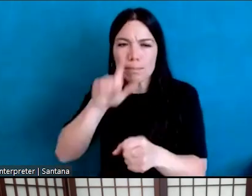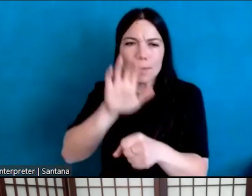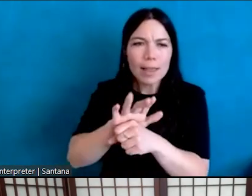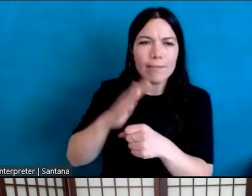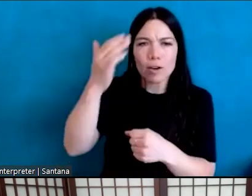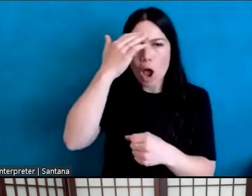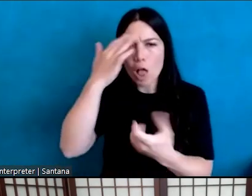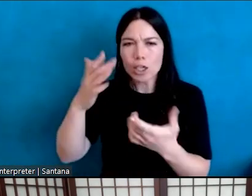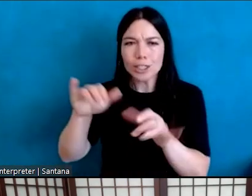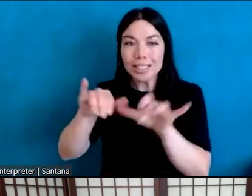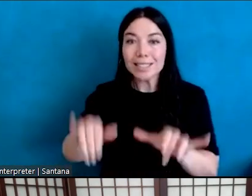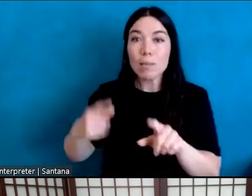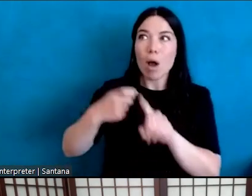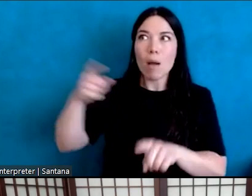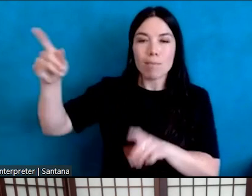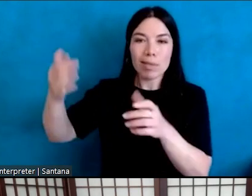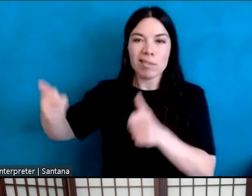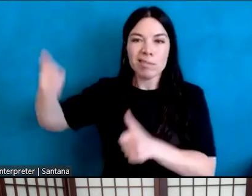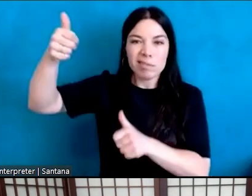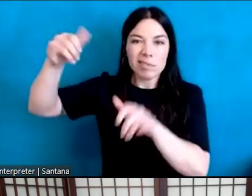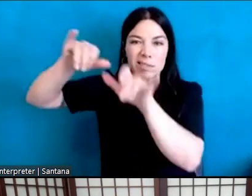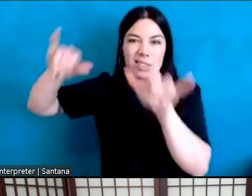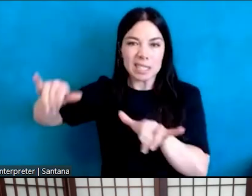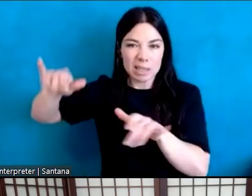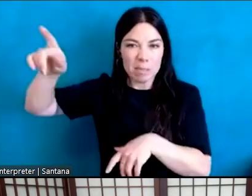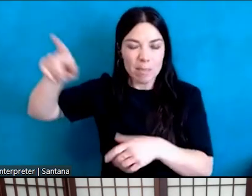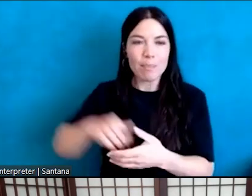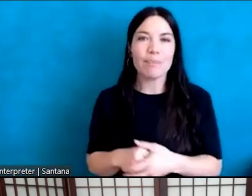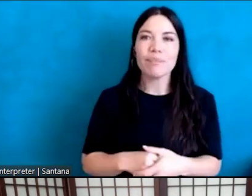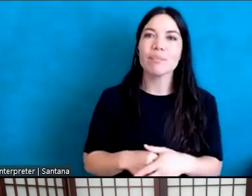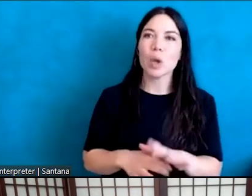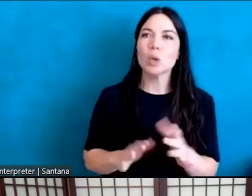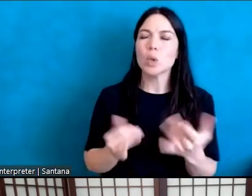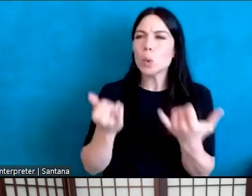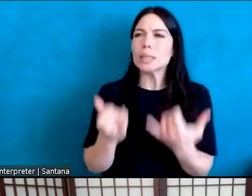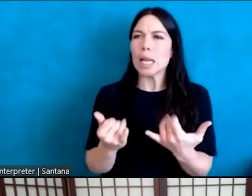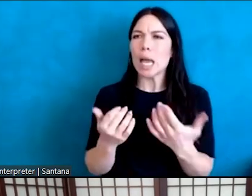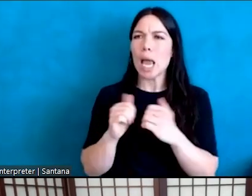I'll note that I think of today's symposium specifically as being about reframing native speakerhood, but in a more general sense,